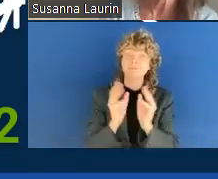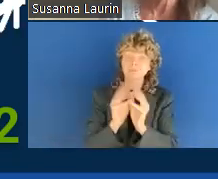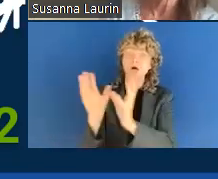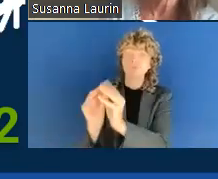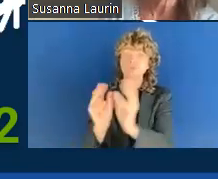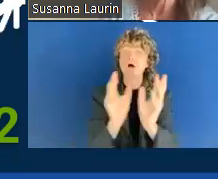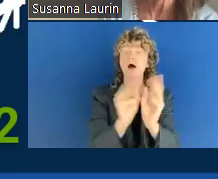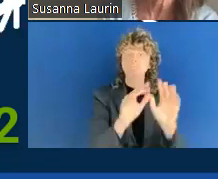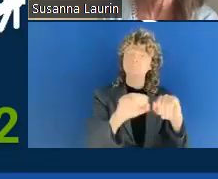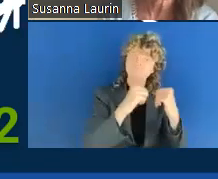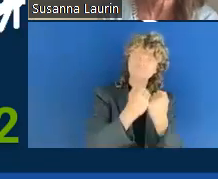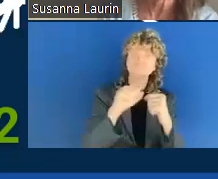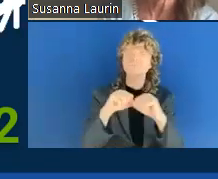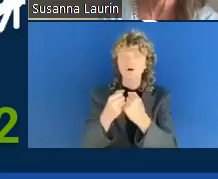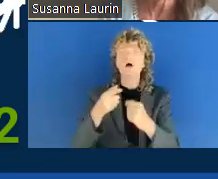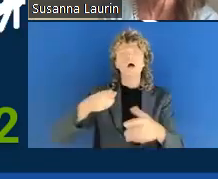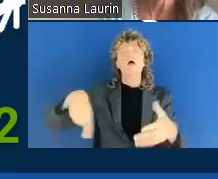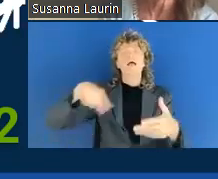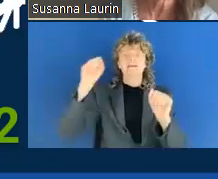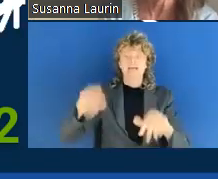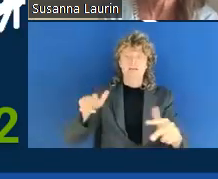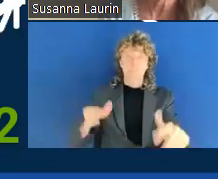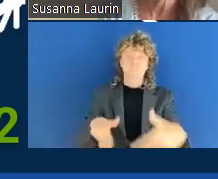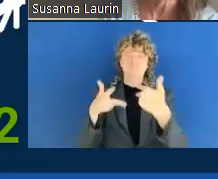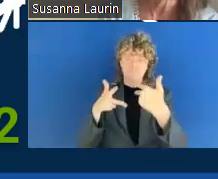help me with that. What is the package that you can get if you don't travel to the US?